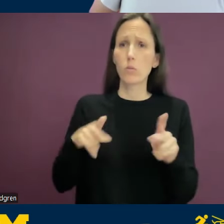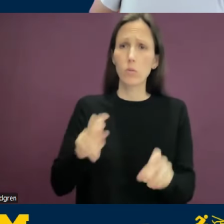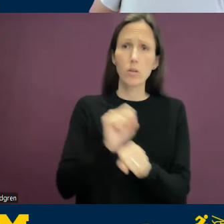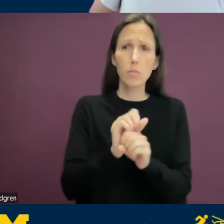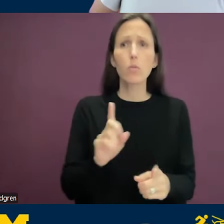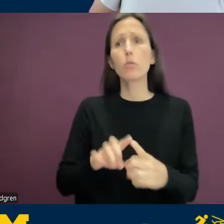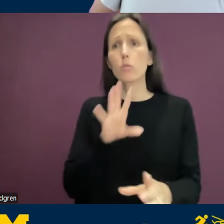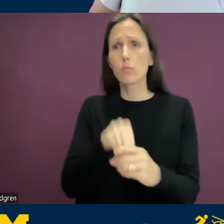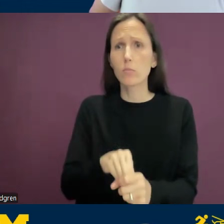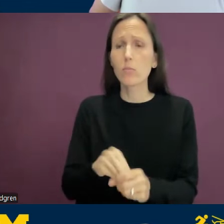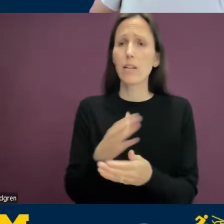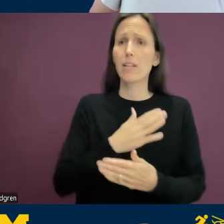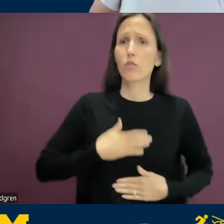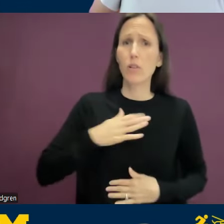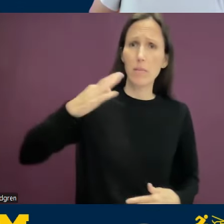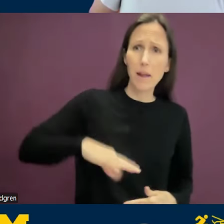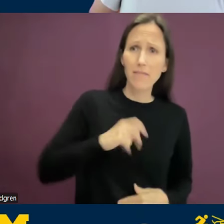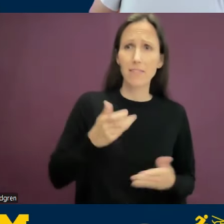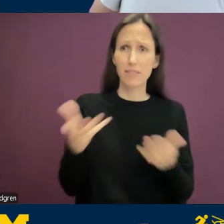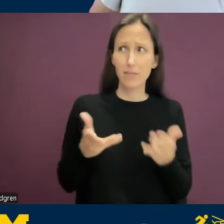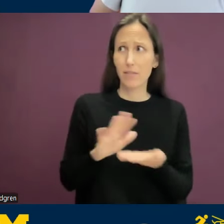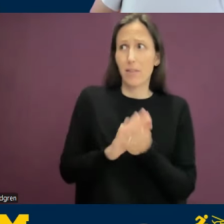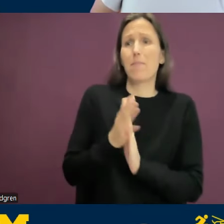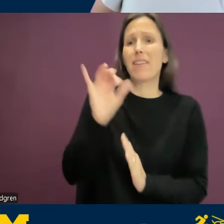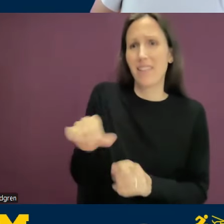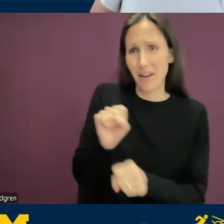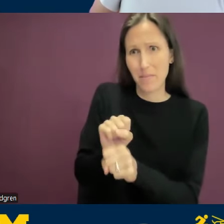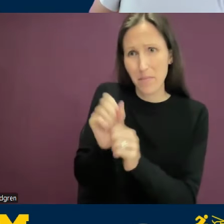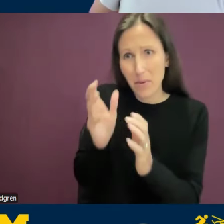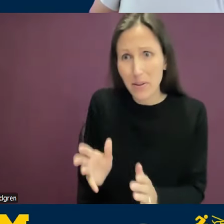in the benefits and services of being an employee, similar to that of their colleagues.